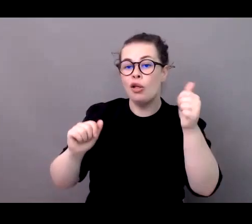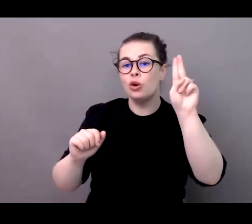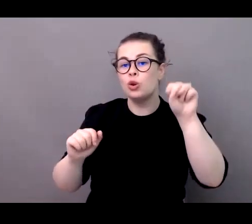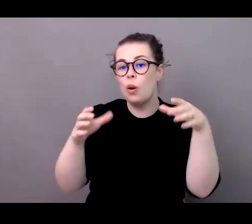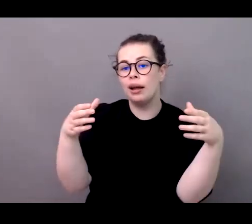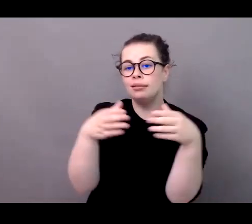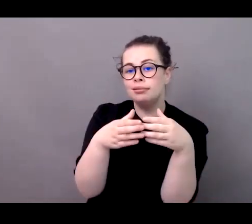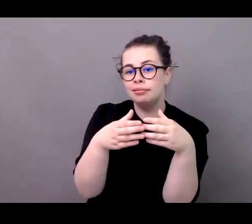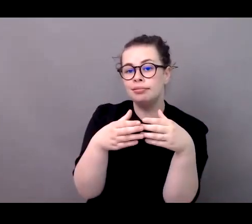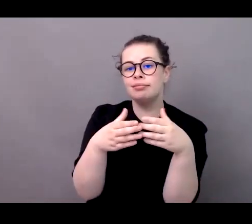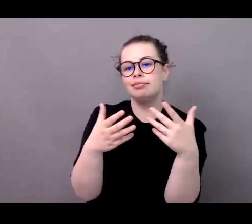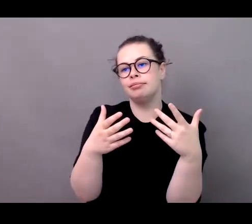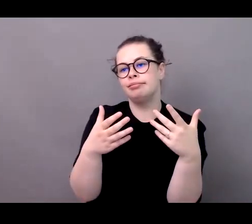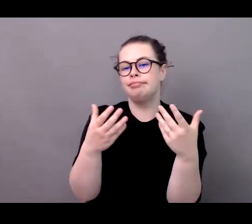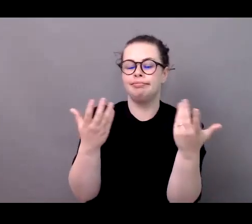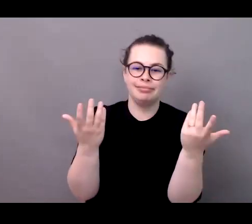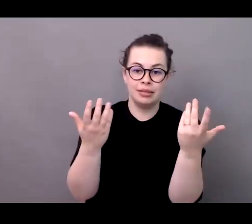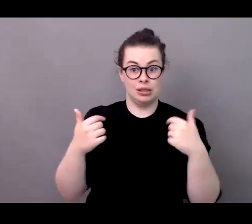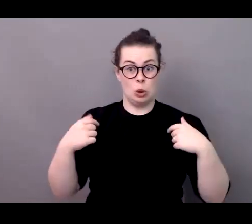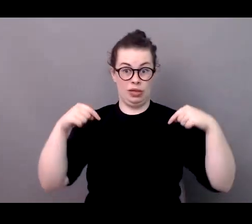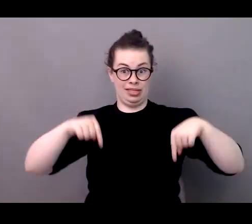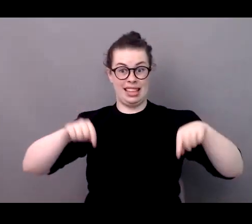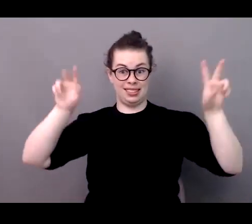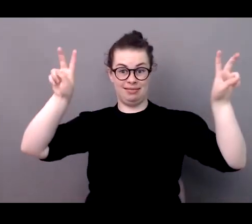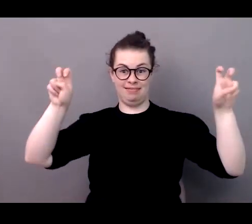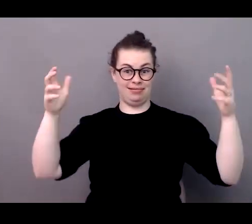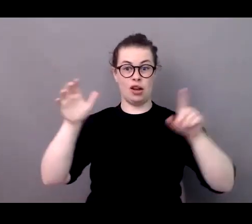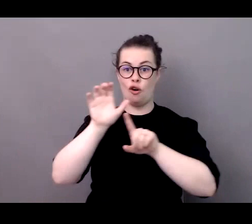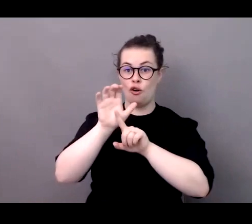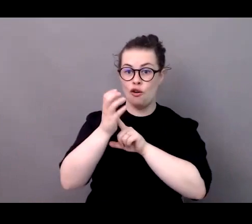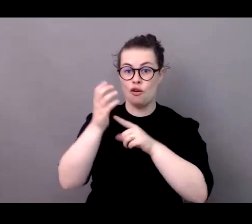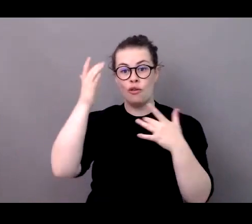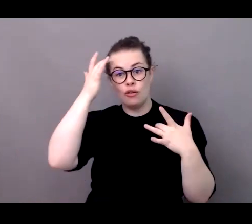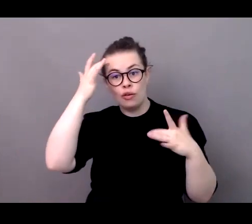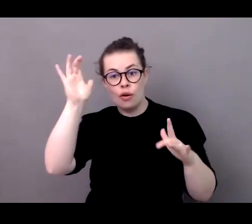so because we are focused on culture for this task, we might want to reference the documents